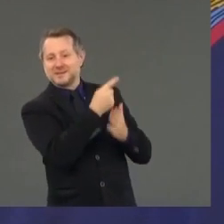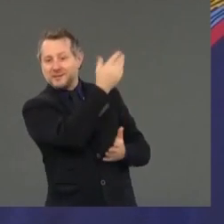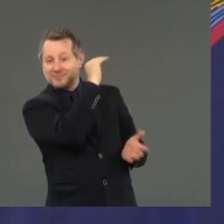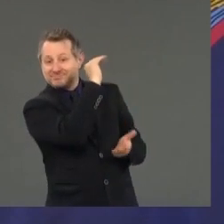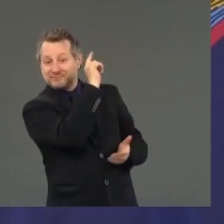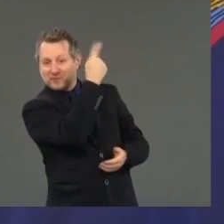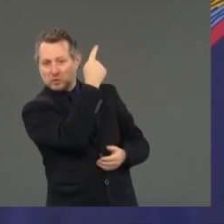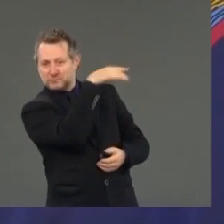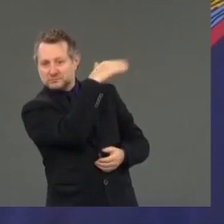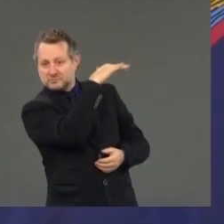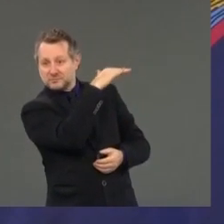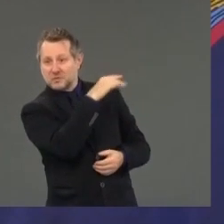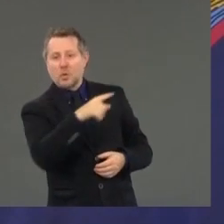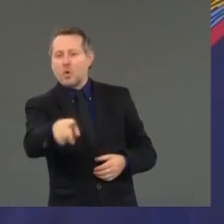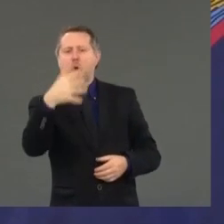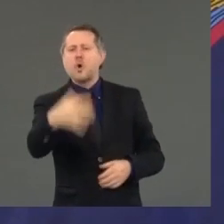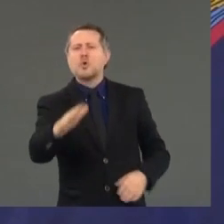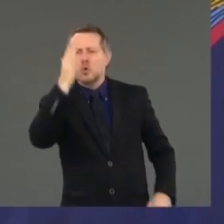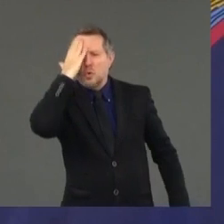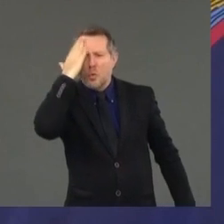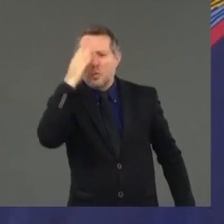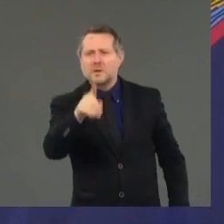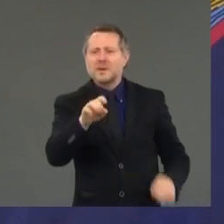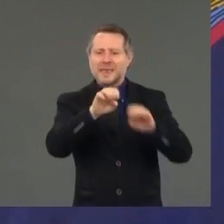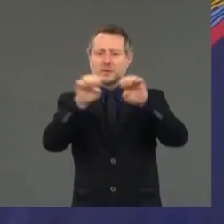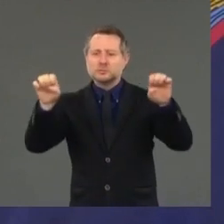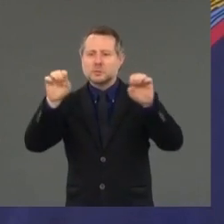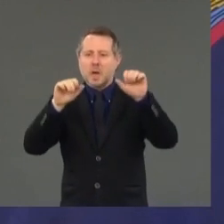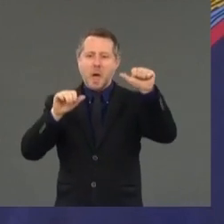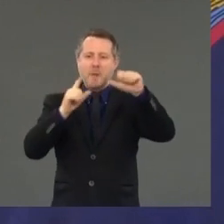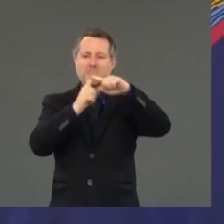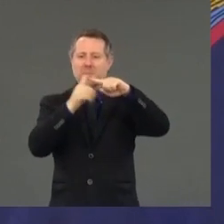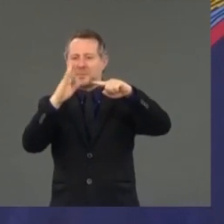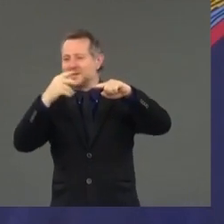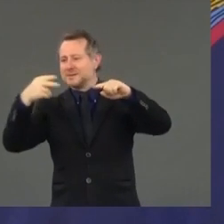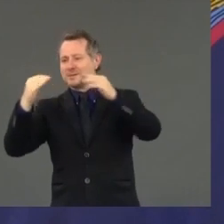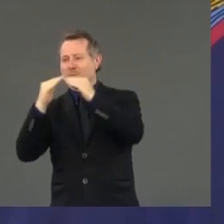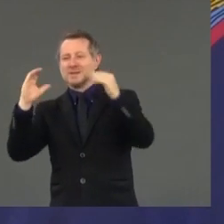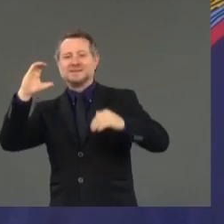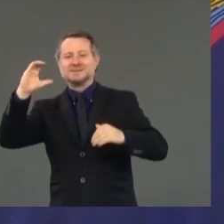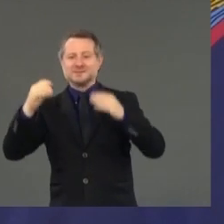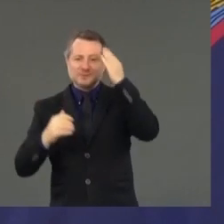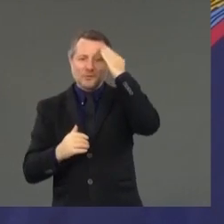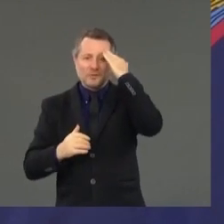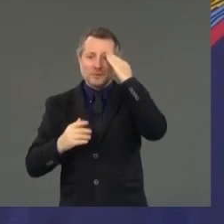WELL, WE HAVE TO SEE WHAT WASHINGTON DOES, OTHERWISE YOU